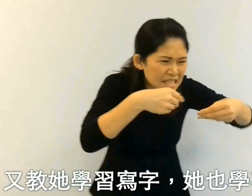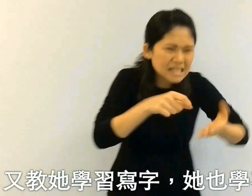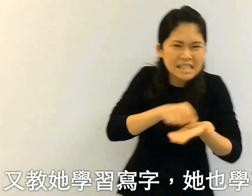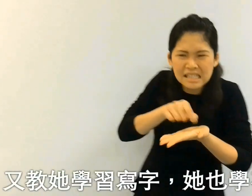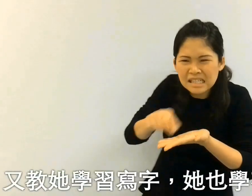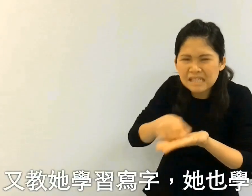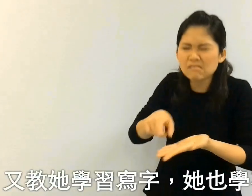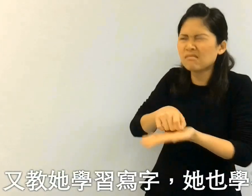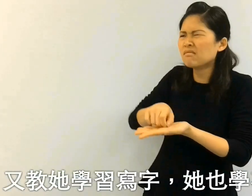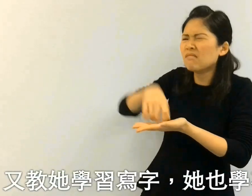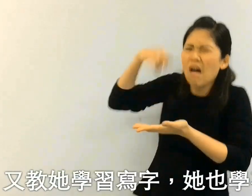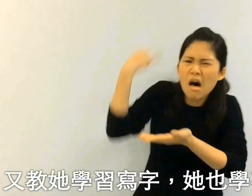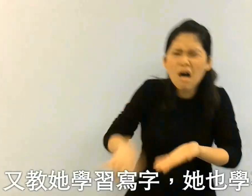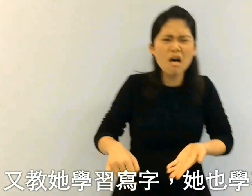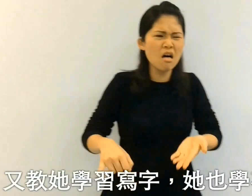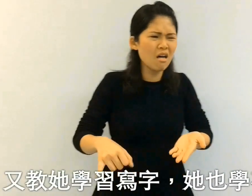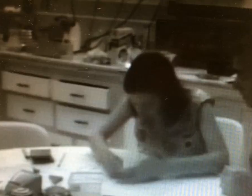They taught her how to write, but she was unable to learn.